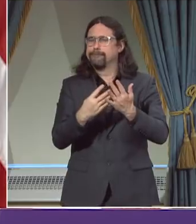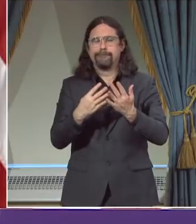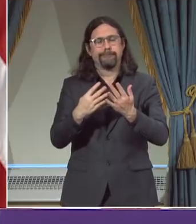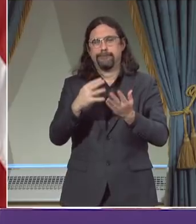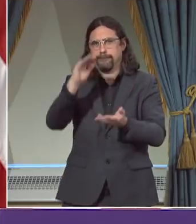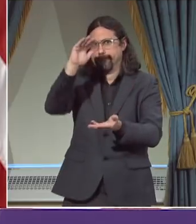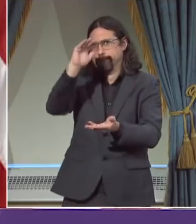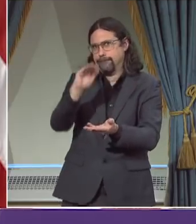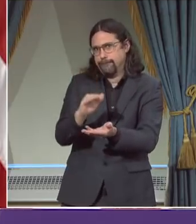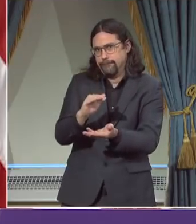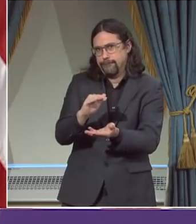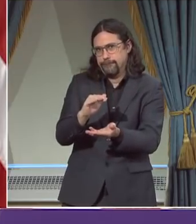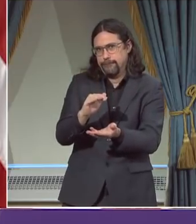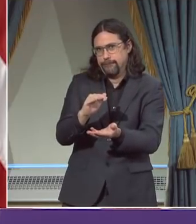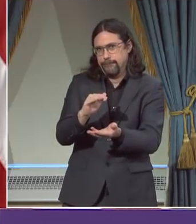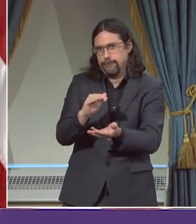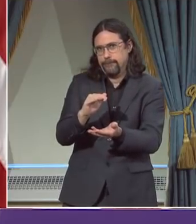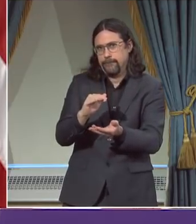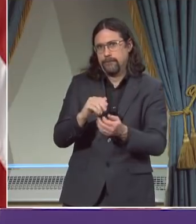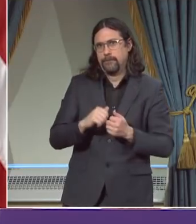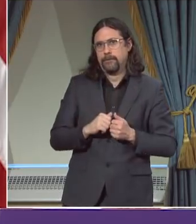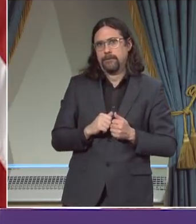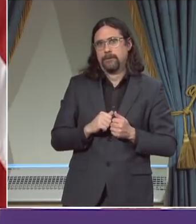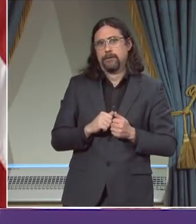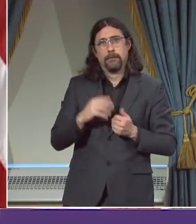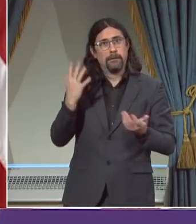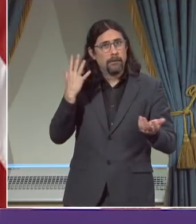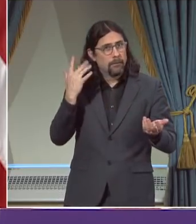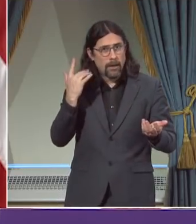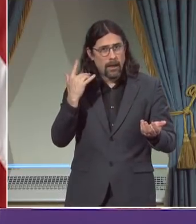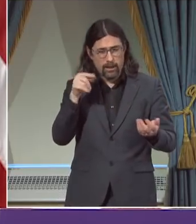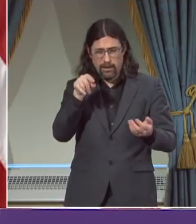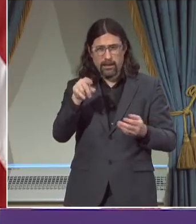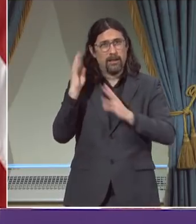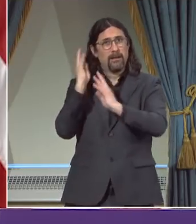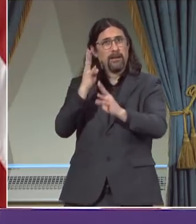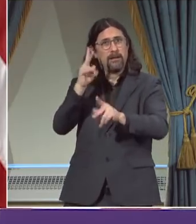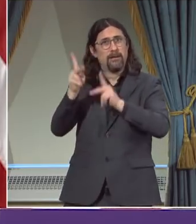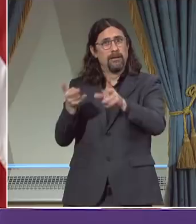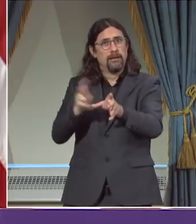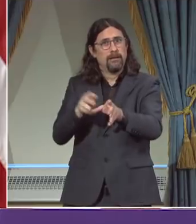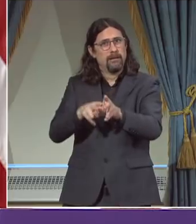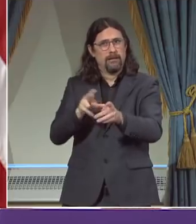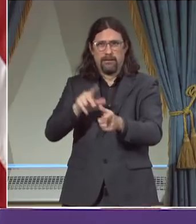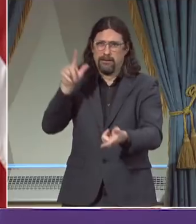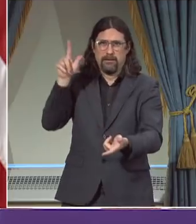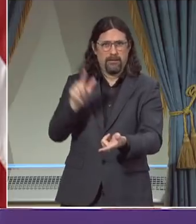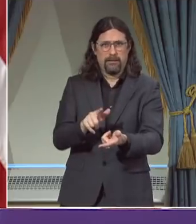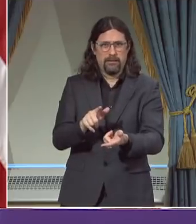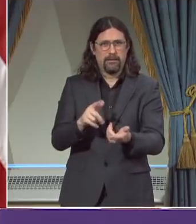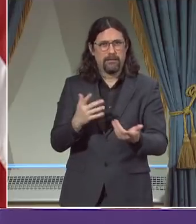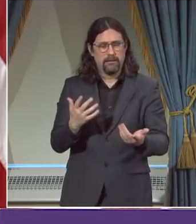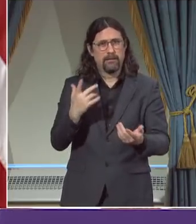STATEN ISLAND FAIRY. RIDERSHIP IS DOWN